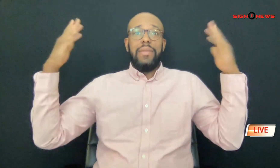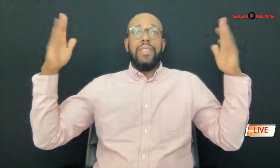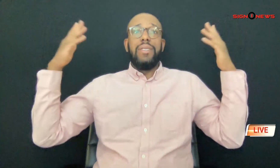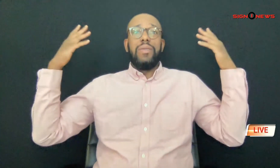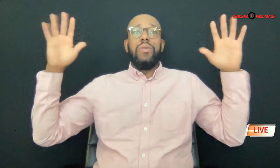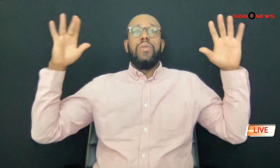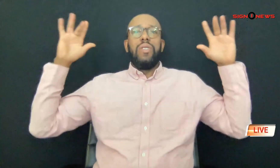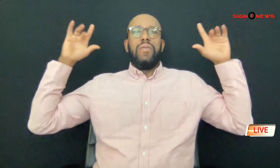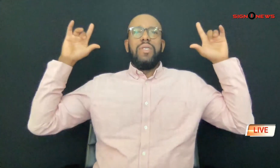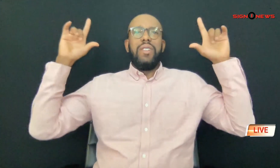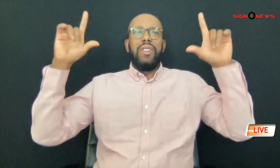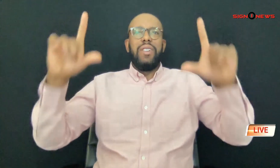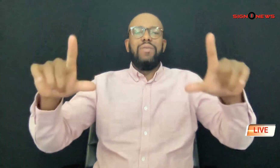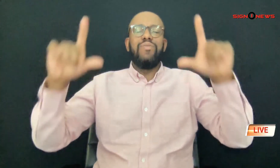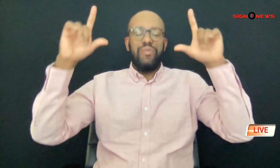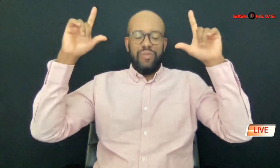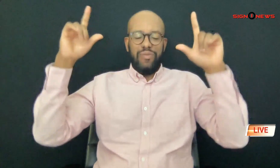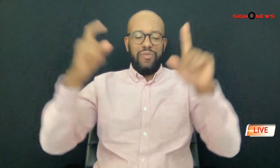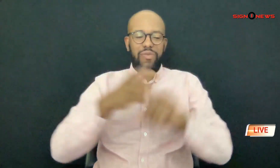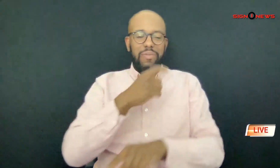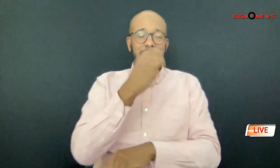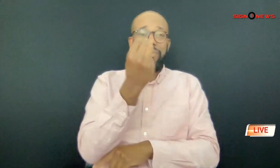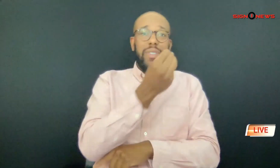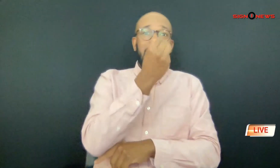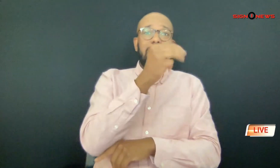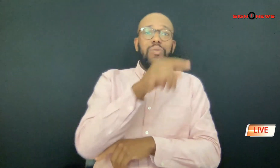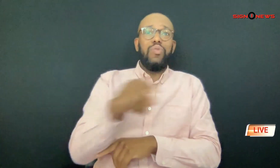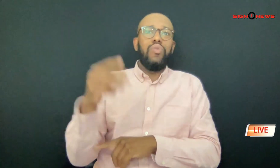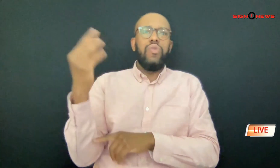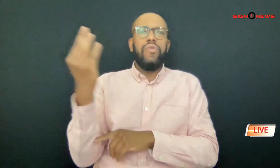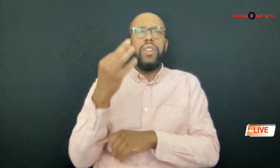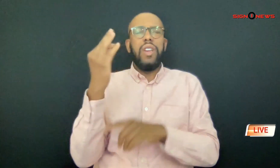and that's it for today Sign1News will be broadcasting updates Monday through Friday